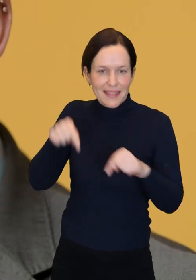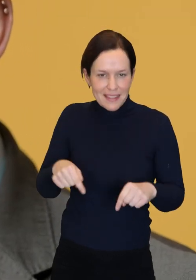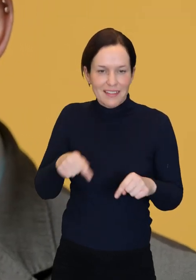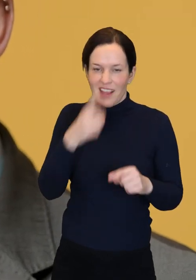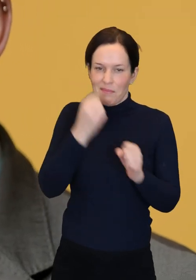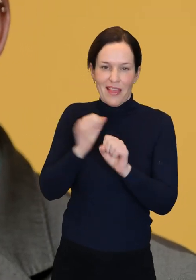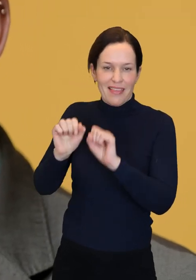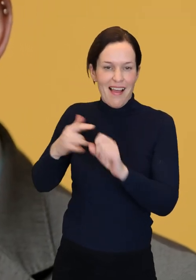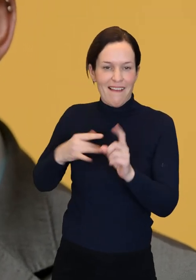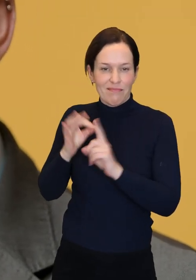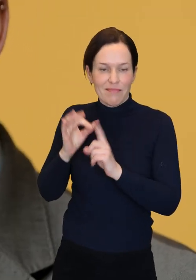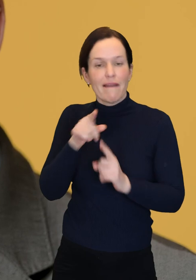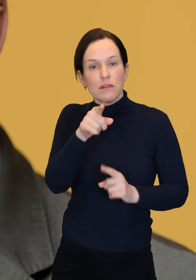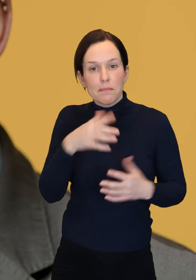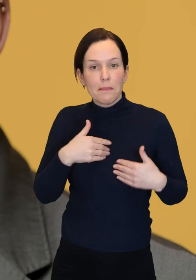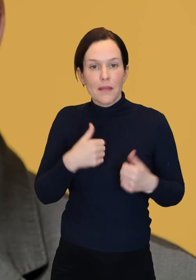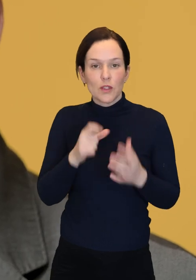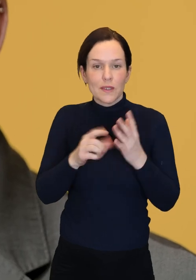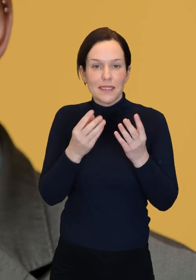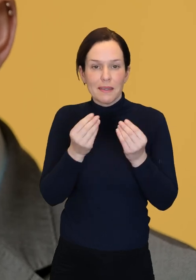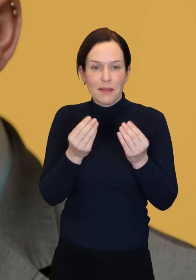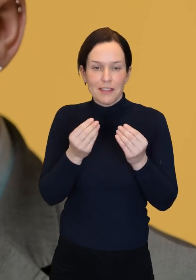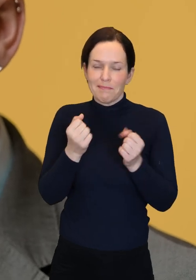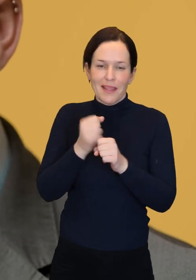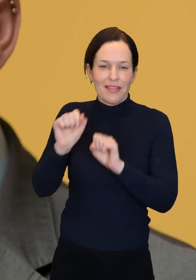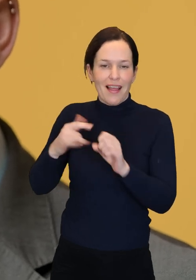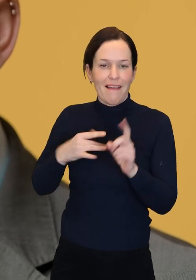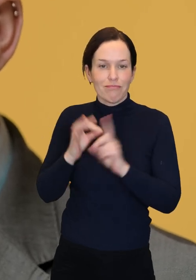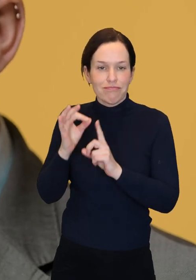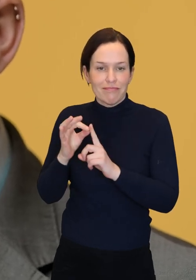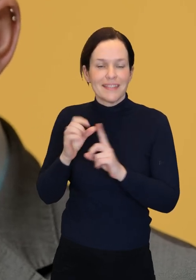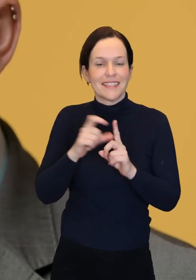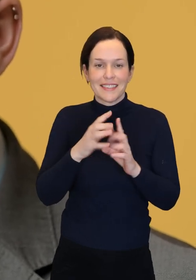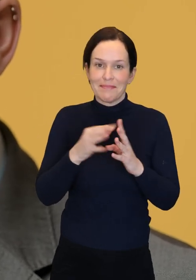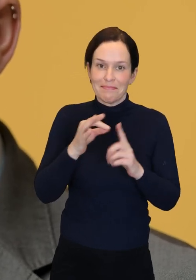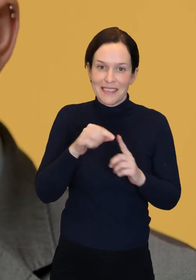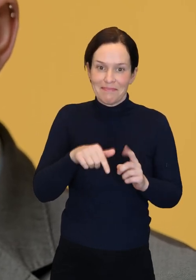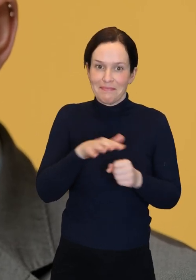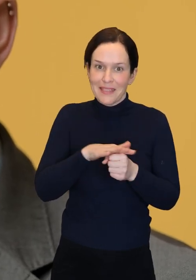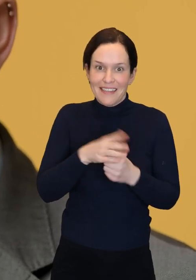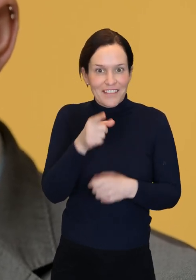You can make a difference. If you're passionate about doing something that makes a difference, then DWP is the place for you.